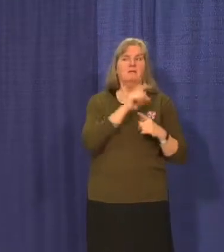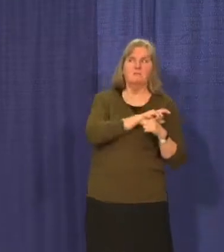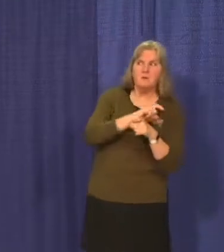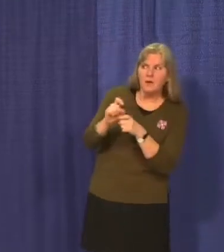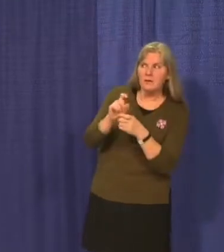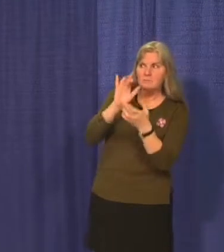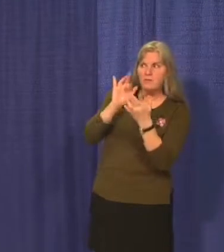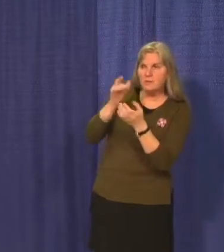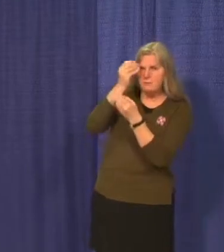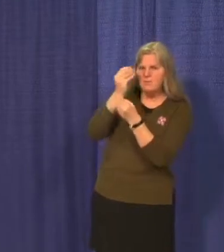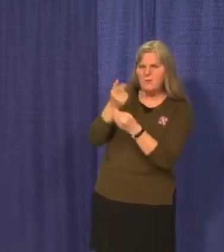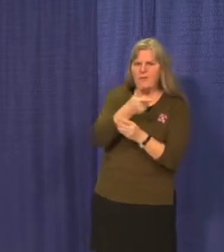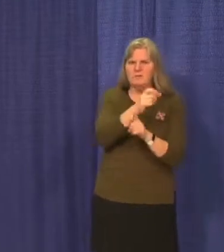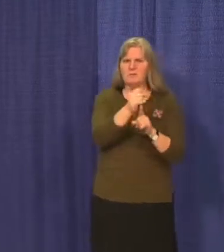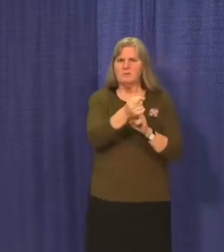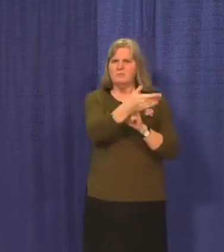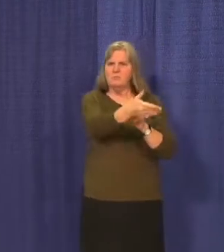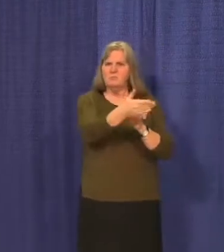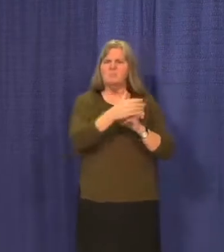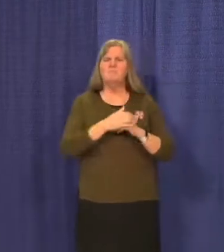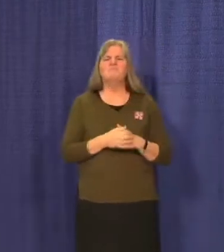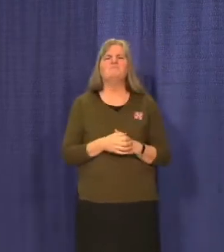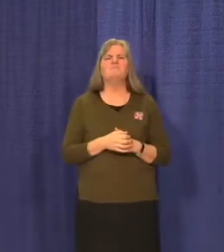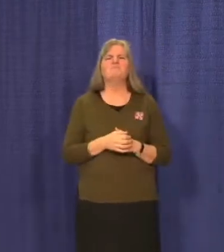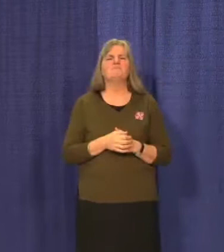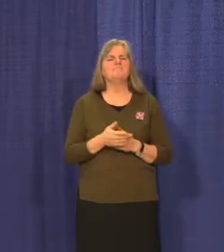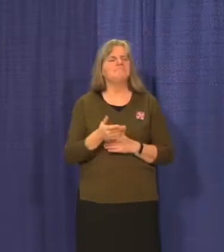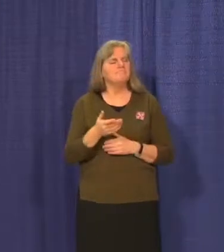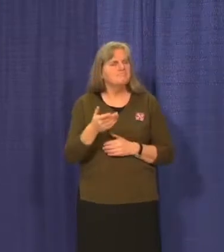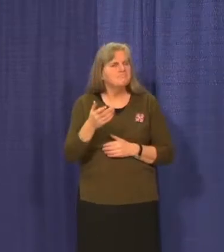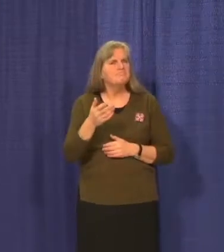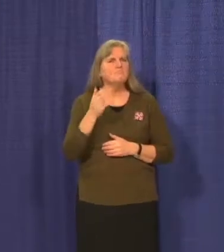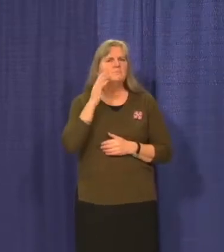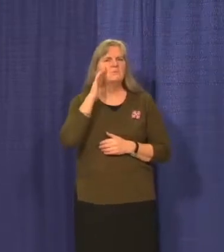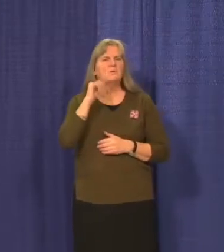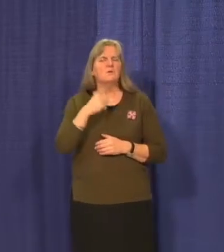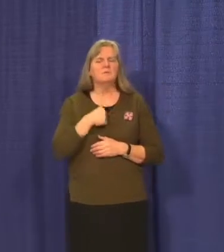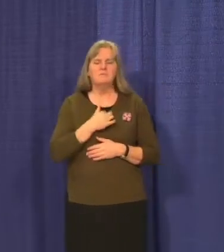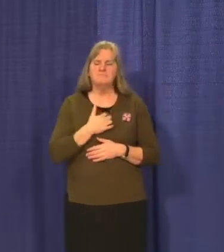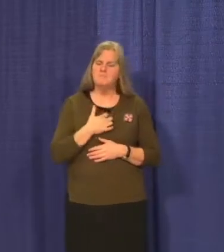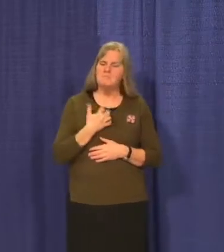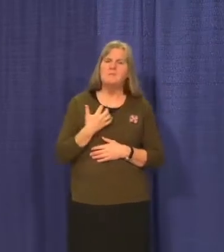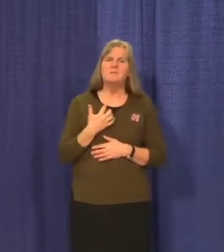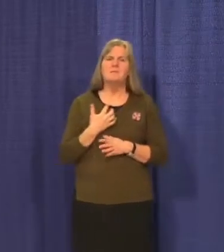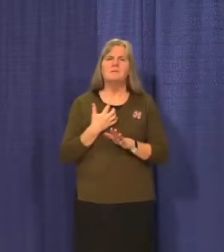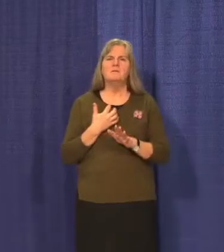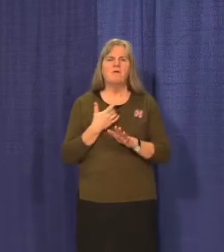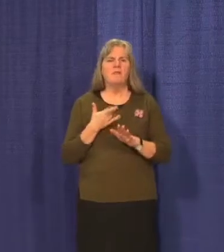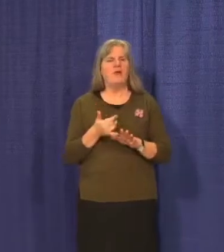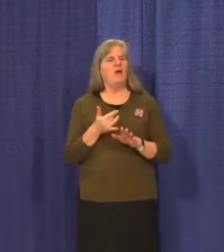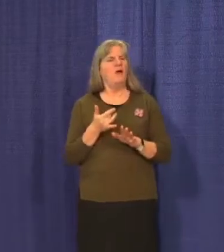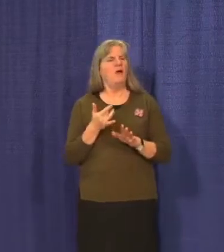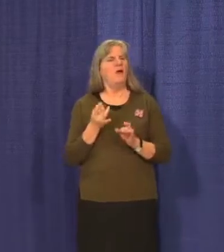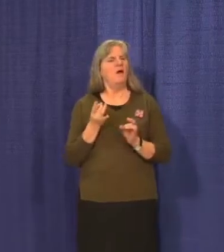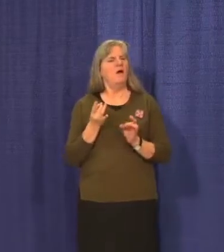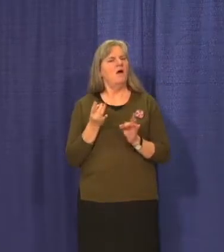alerted to the situation. I have to say, I am outraged by